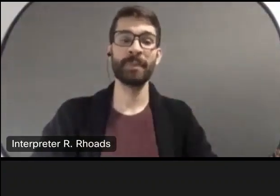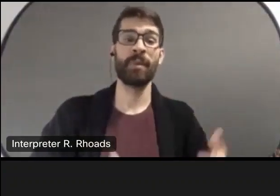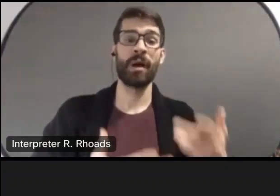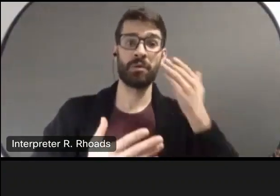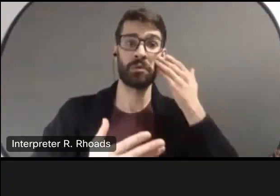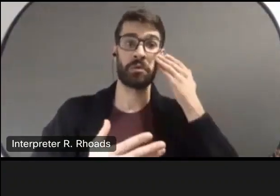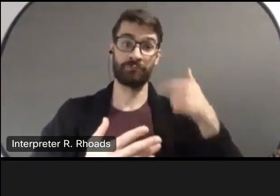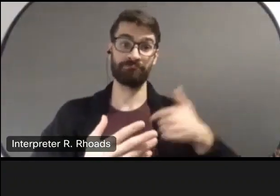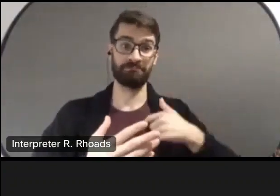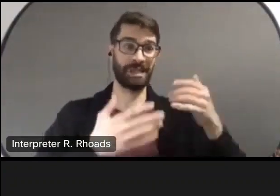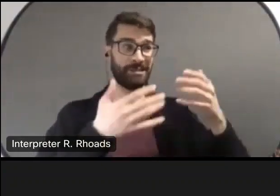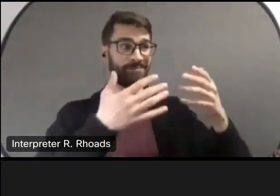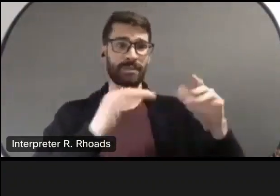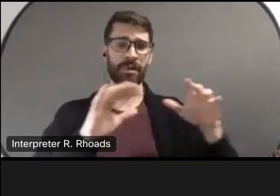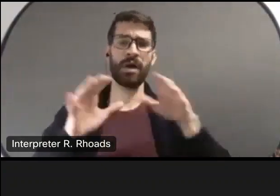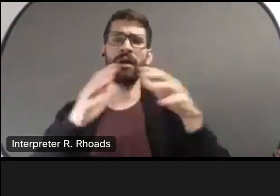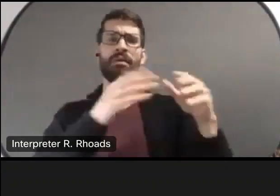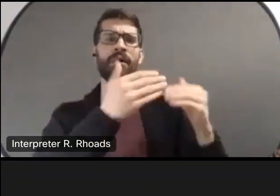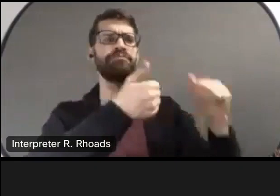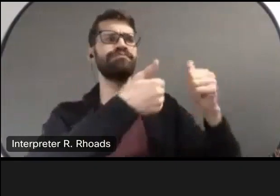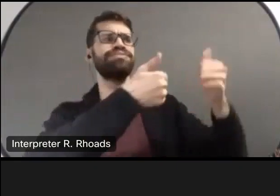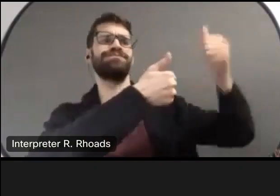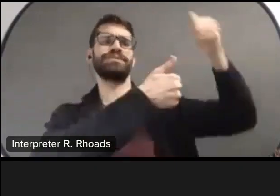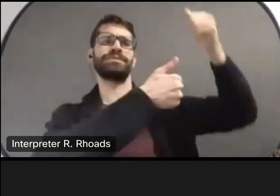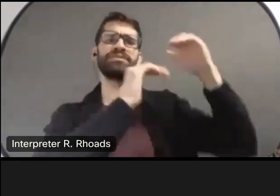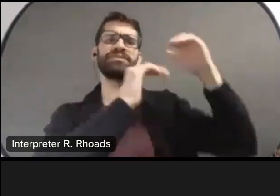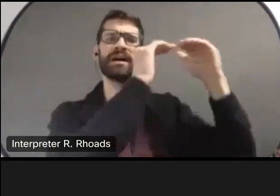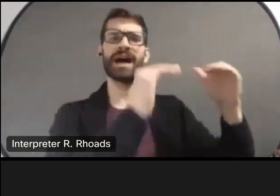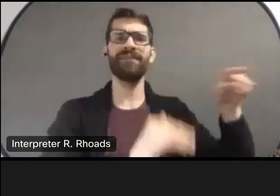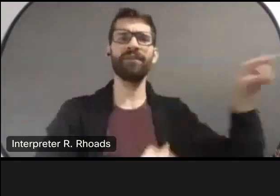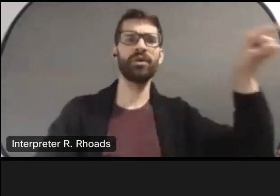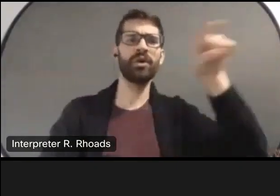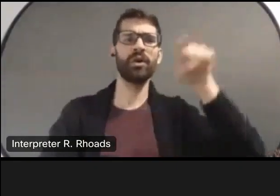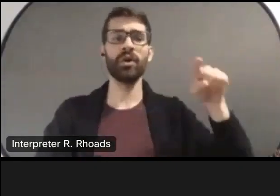individual Commissioners ... like if you're concerned about being sued,